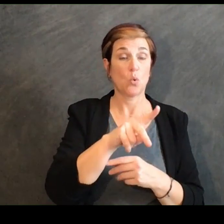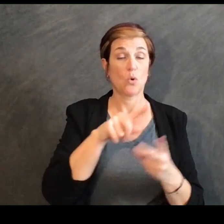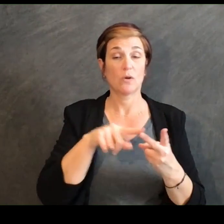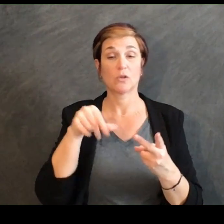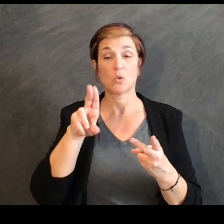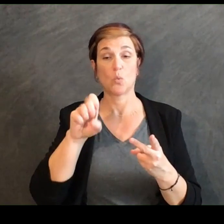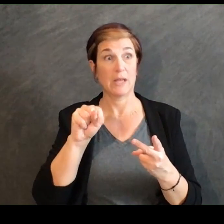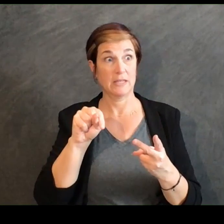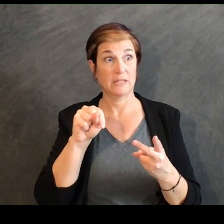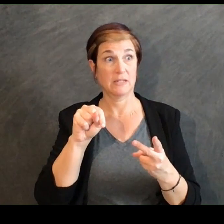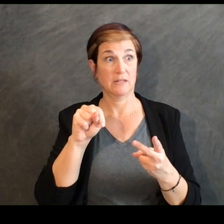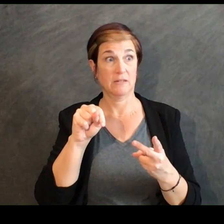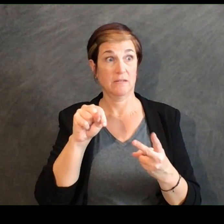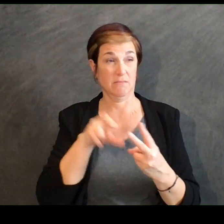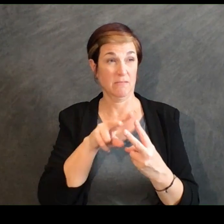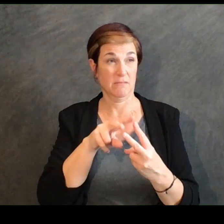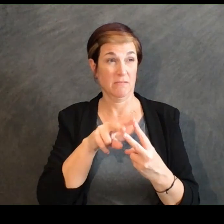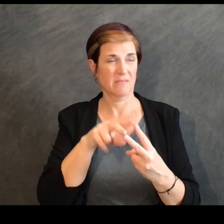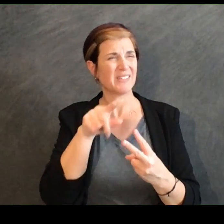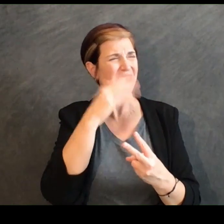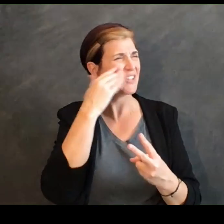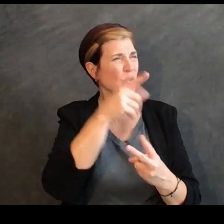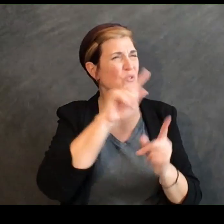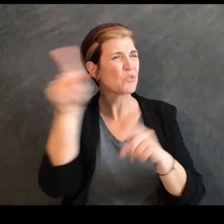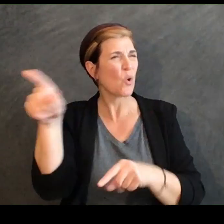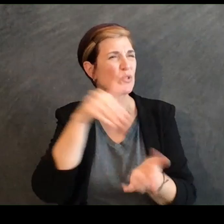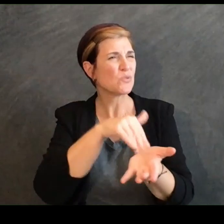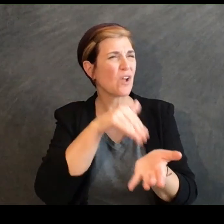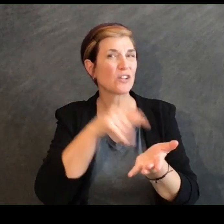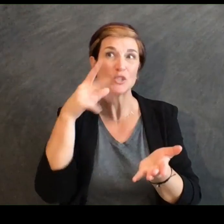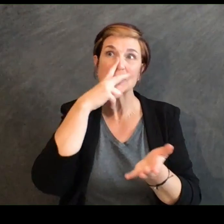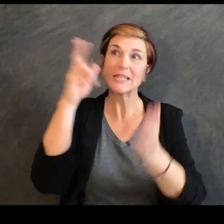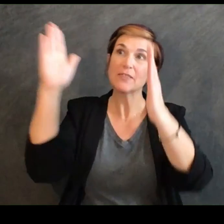to doctors office and seen the little boxes outside what they do is they